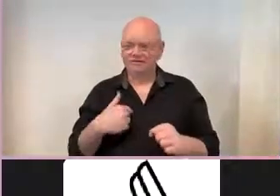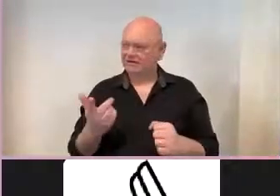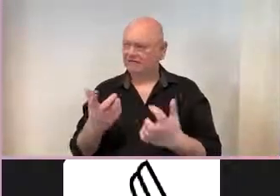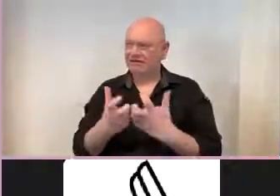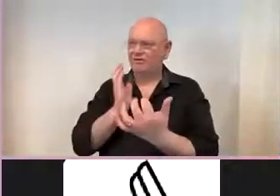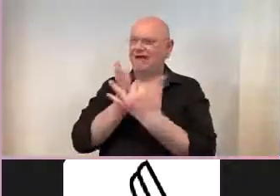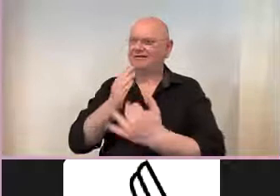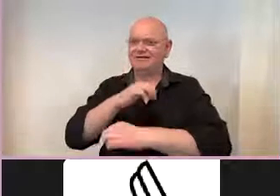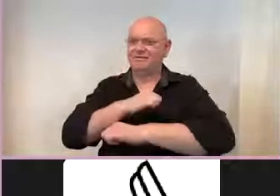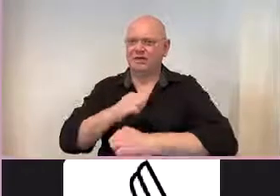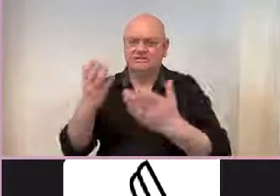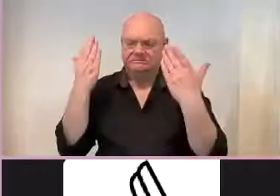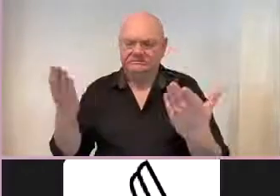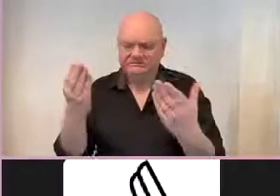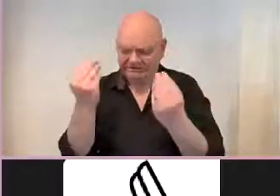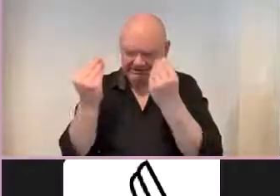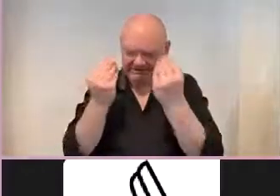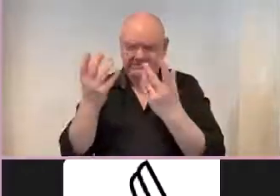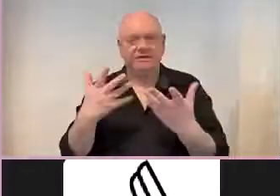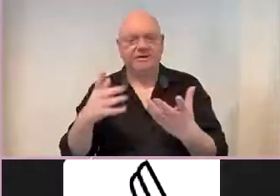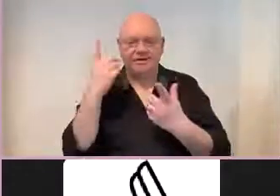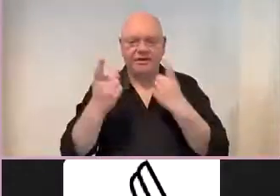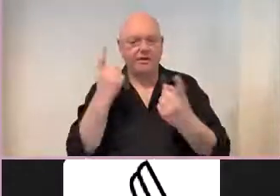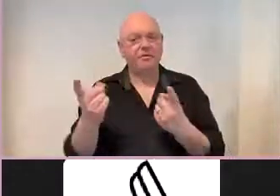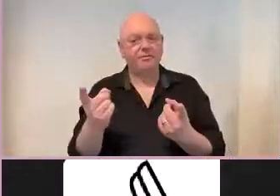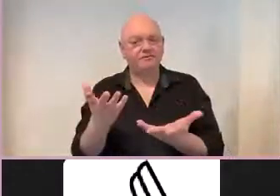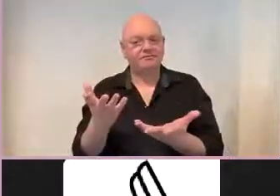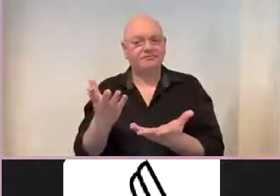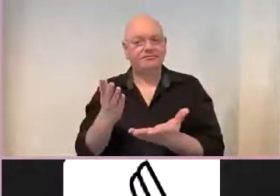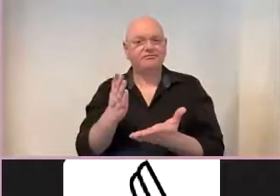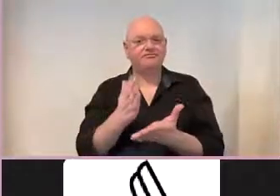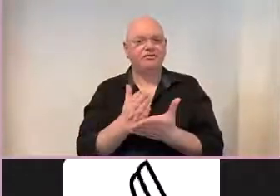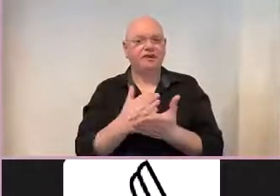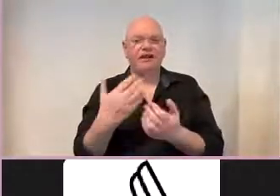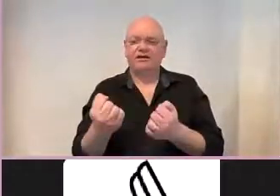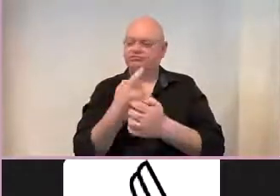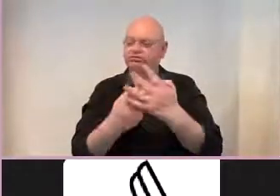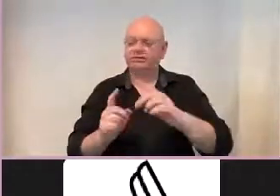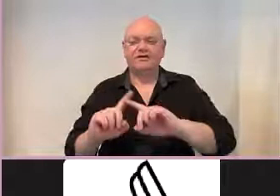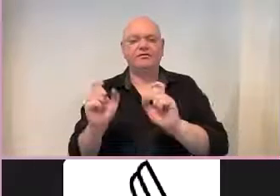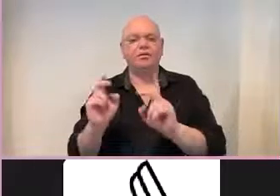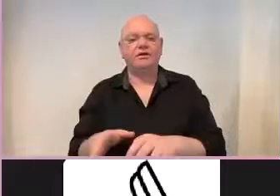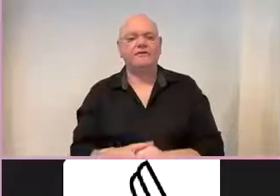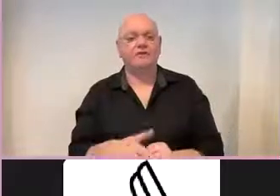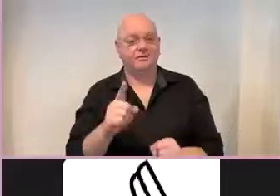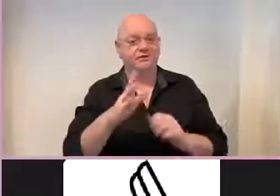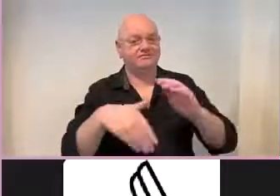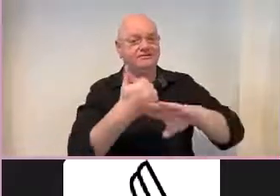curator and innovator and a founder of Hypha Studios. Camilla, welcome. Please do tell us a little bit about